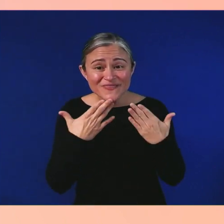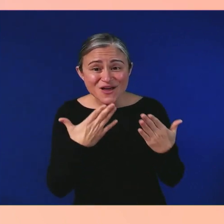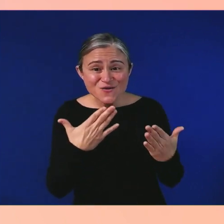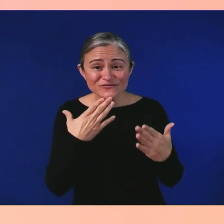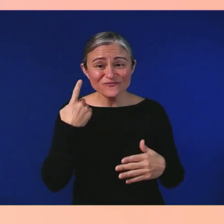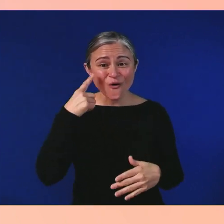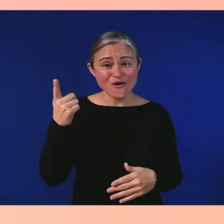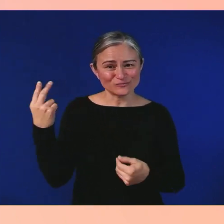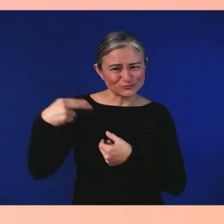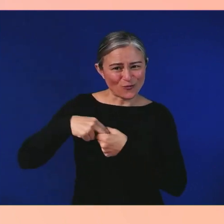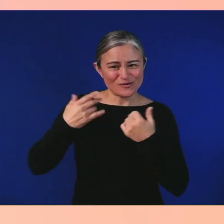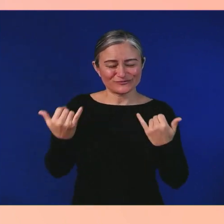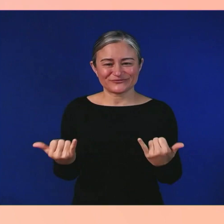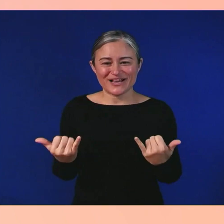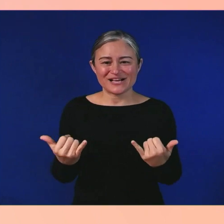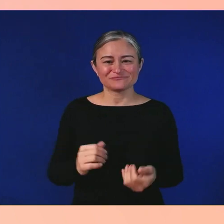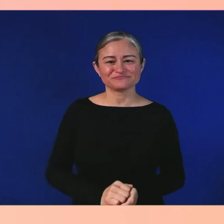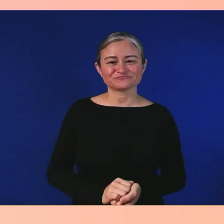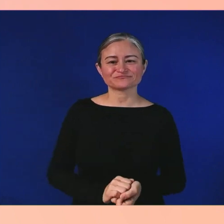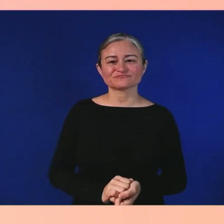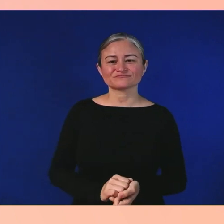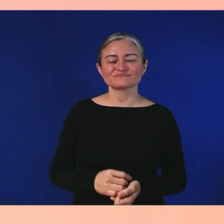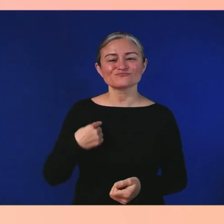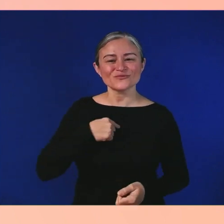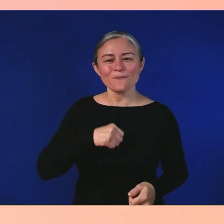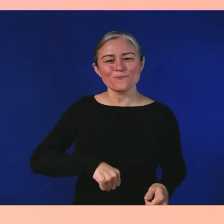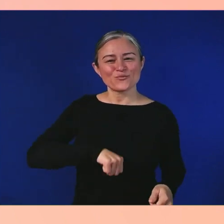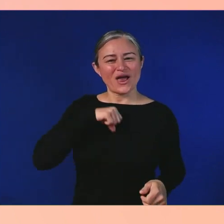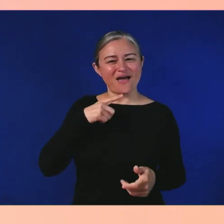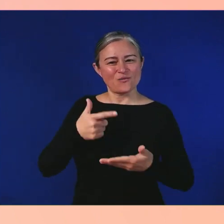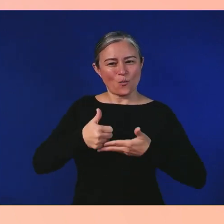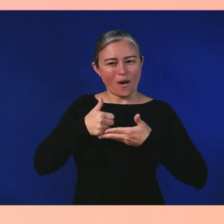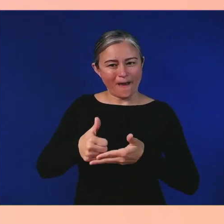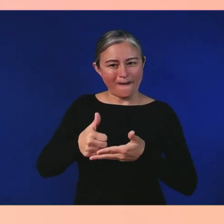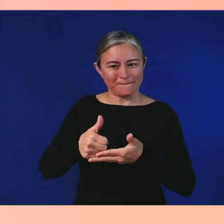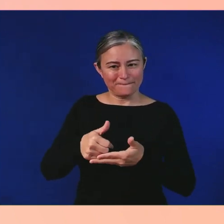some of that journey with I'm well, some new languages today.